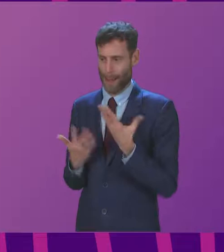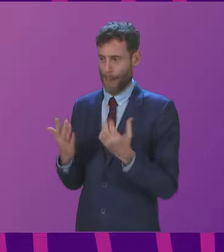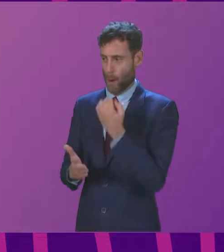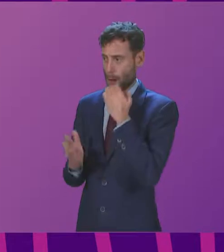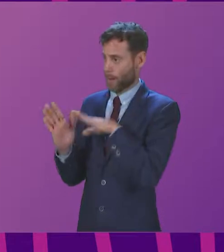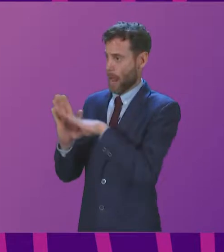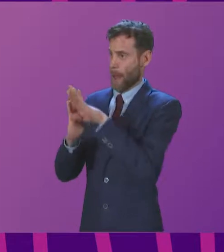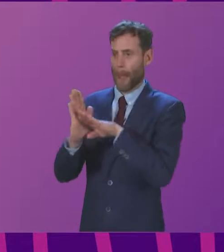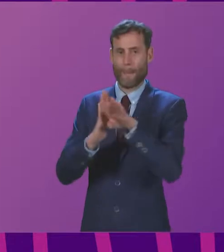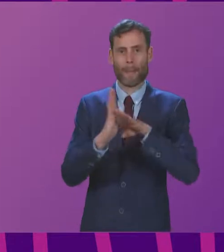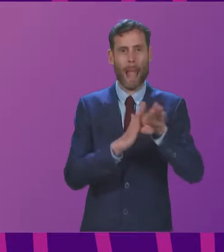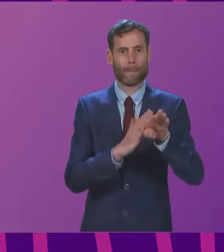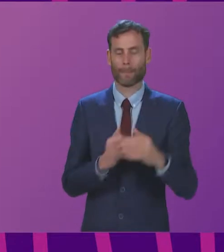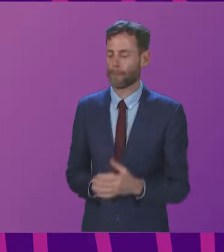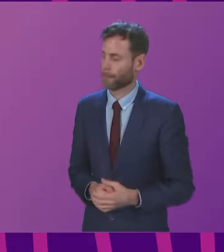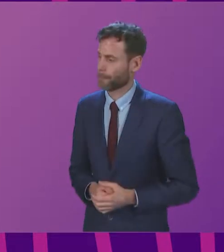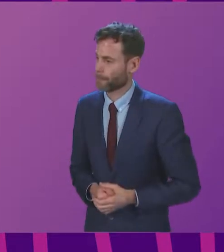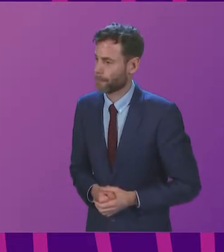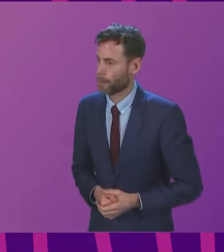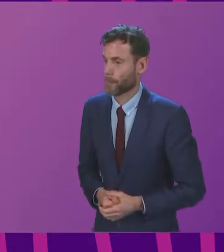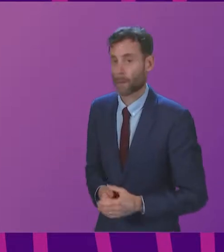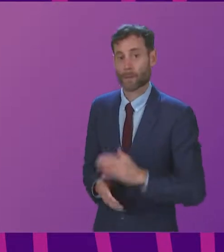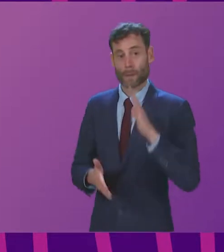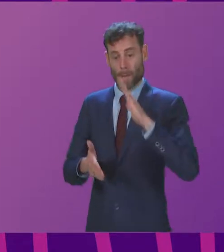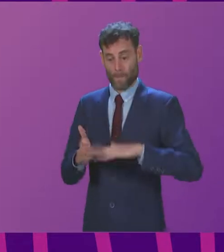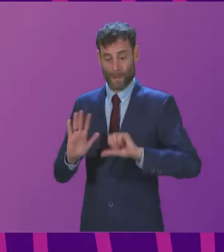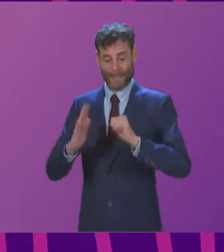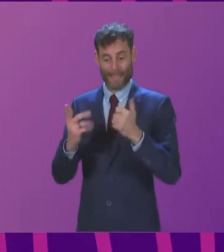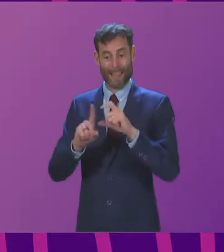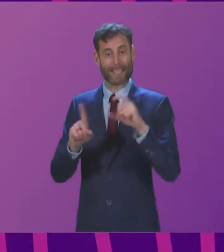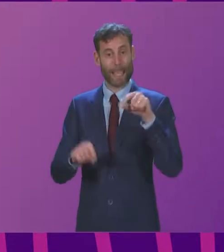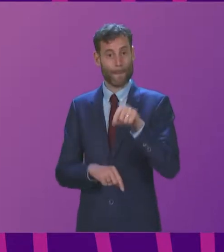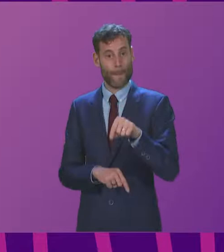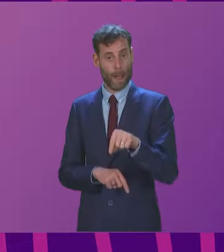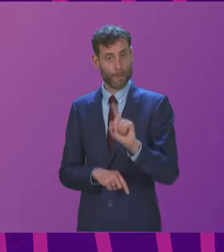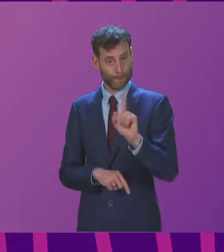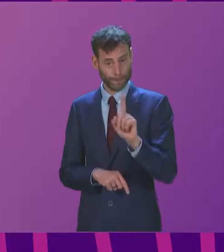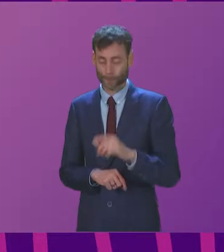Secondly, however, we have decided that, from 6 December, it will be possible to access venues